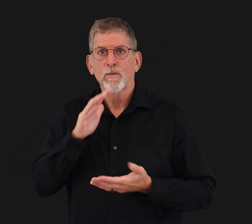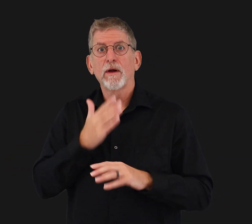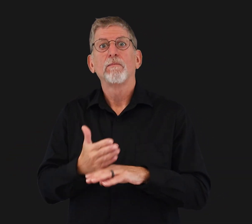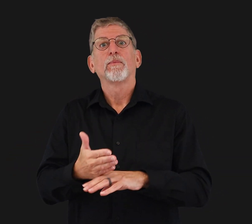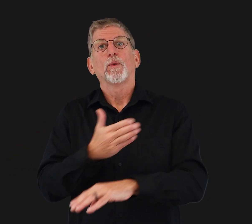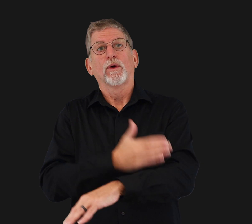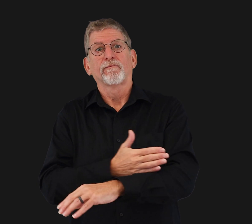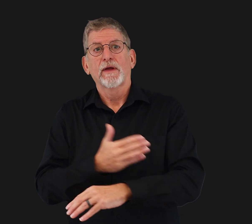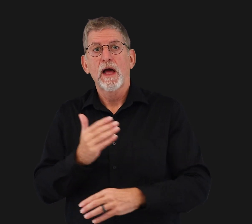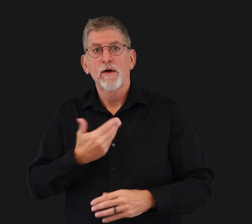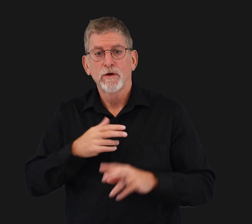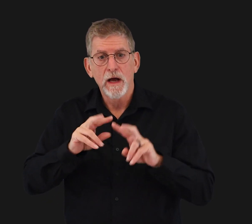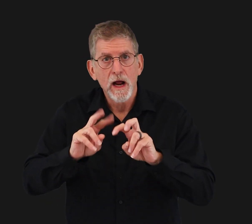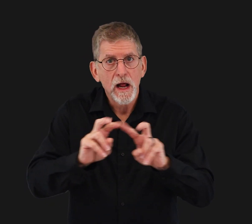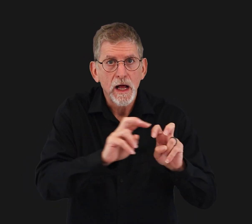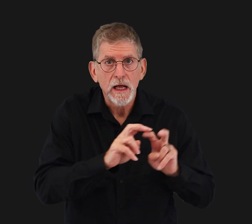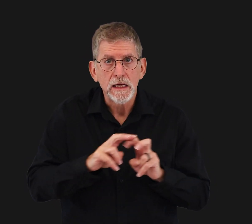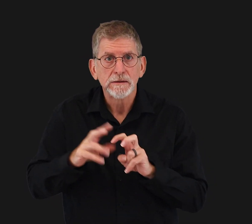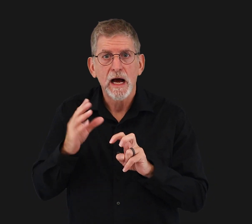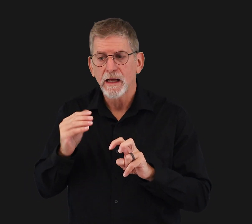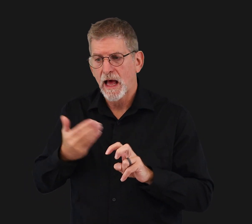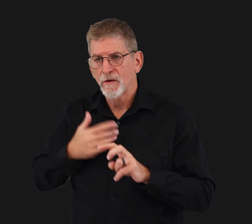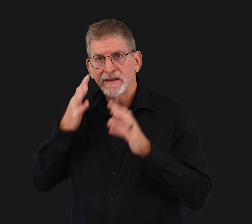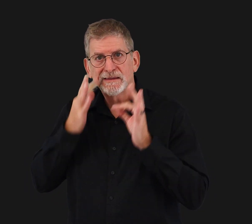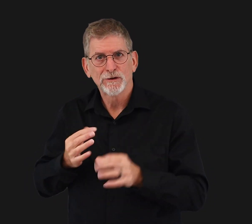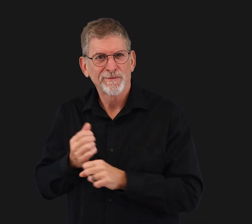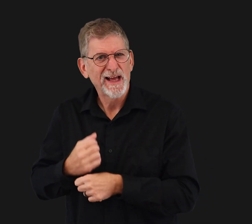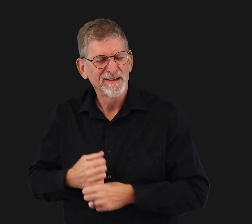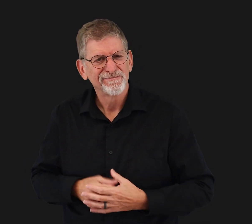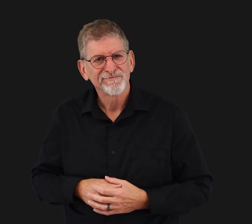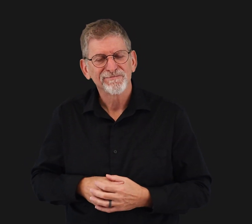which will improve our analysis and our decision-making.